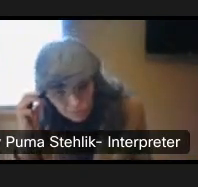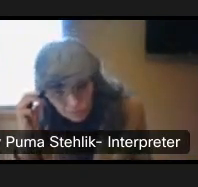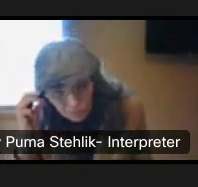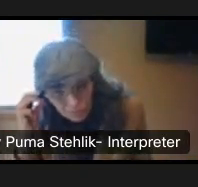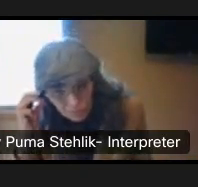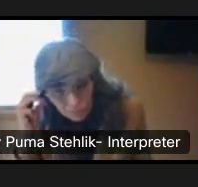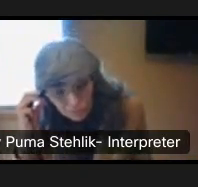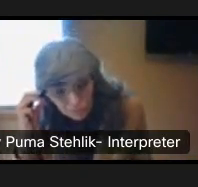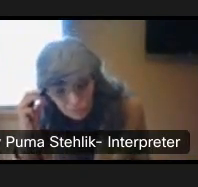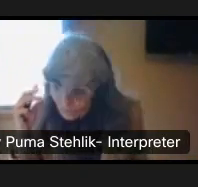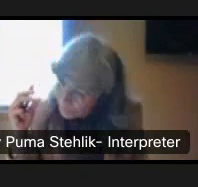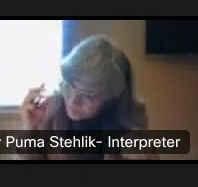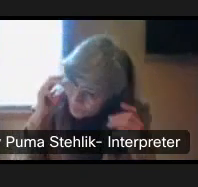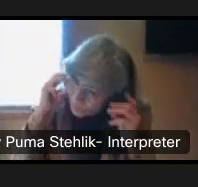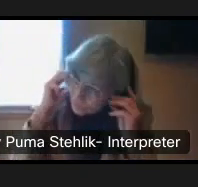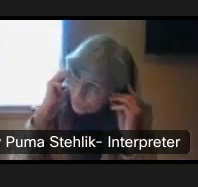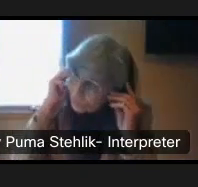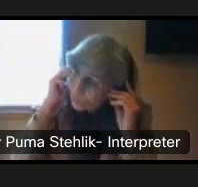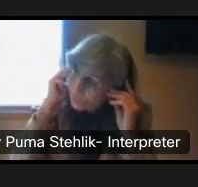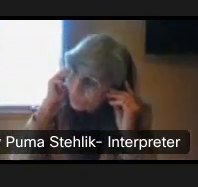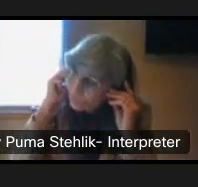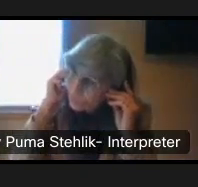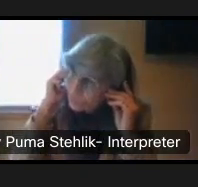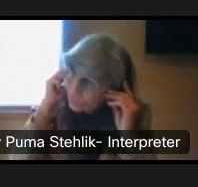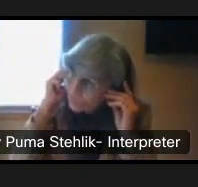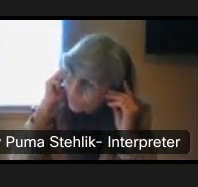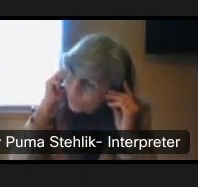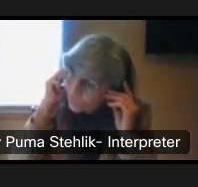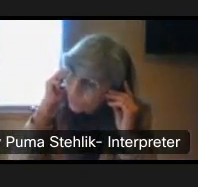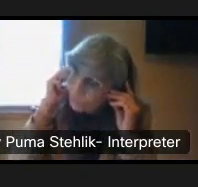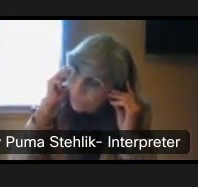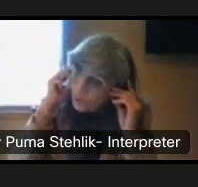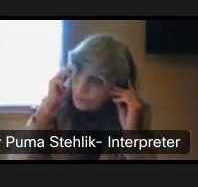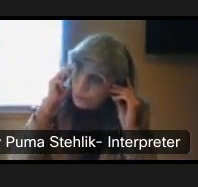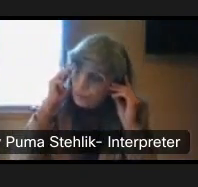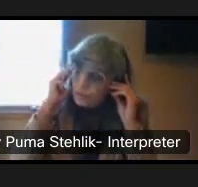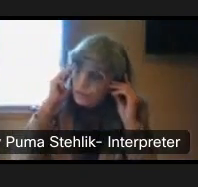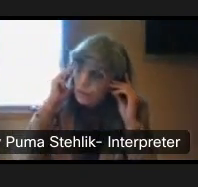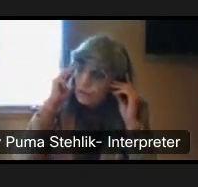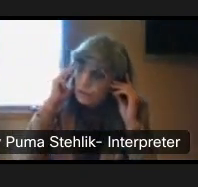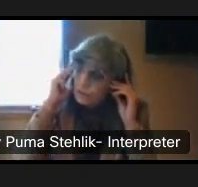The 1st hearing is in a matter of Mary Lou bonus.